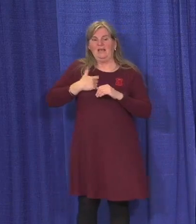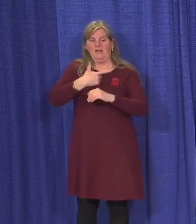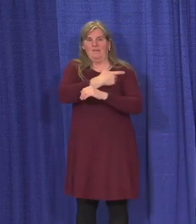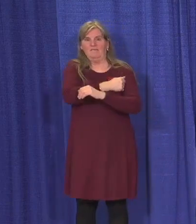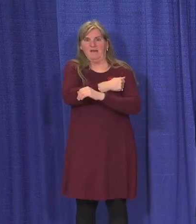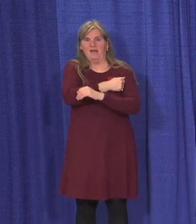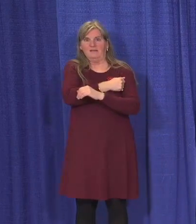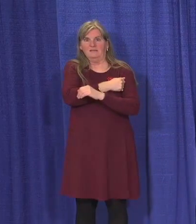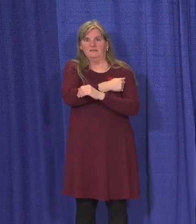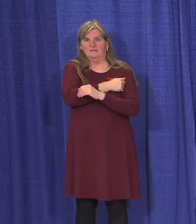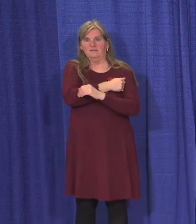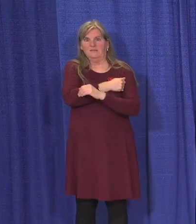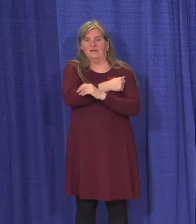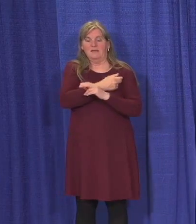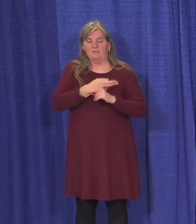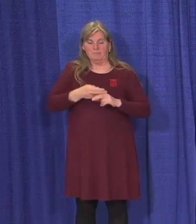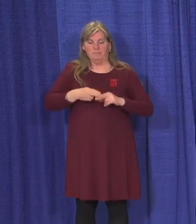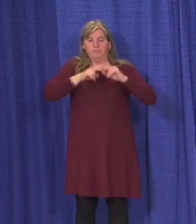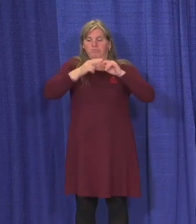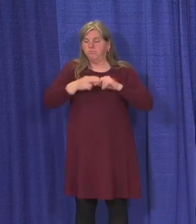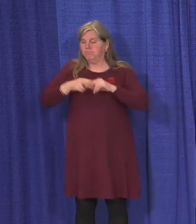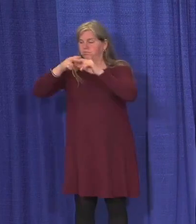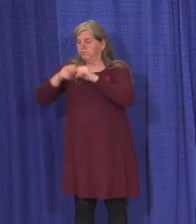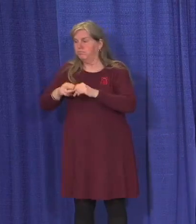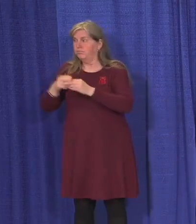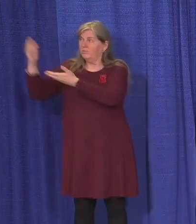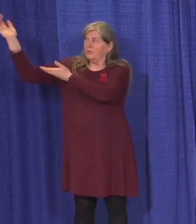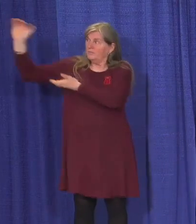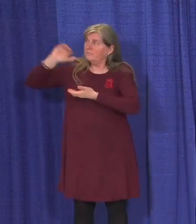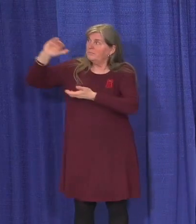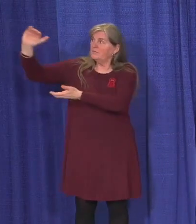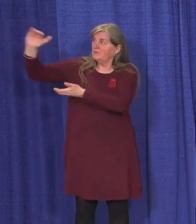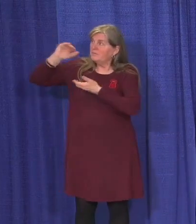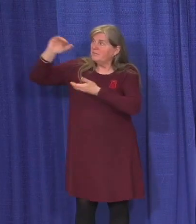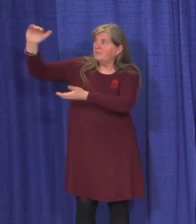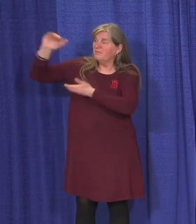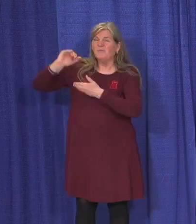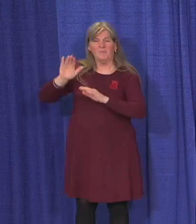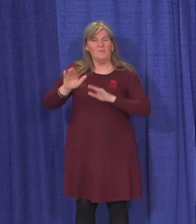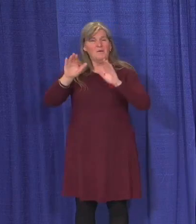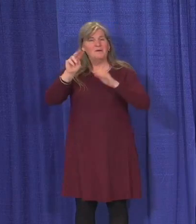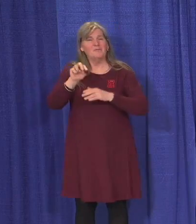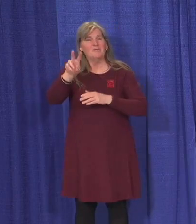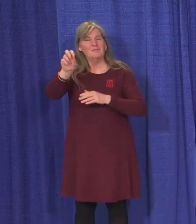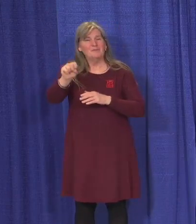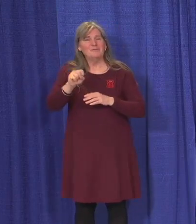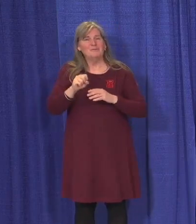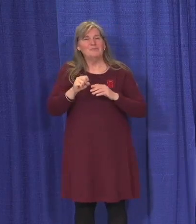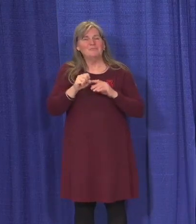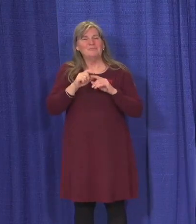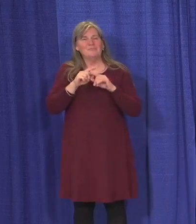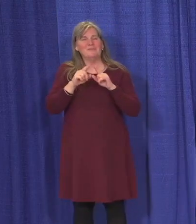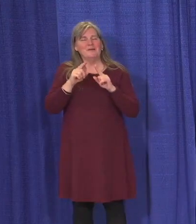level since the end of March as the latest round of restrictions bring a third wave of the pandemic gradually under